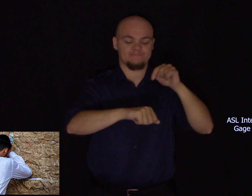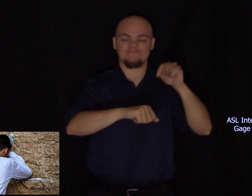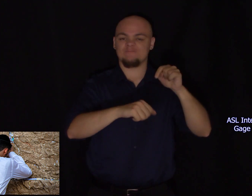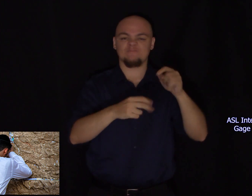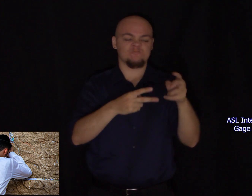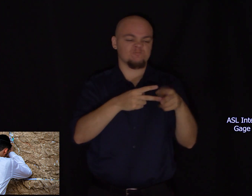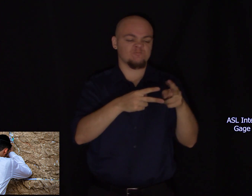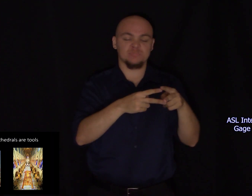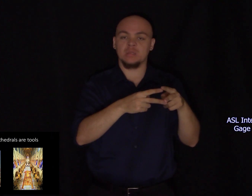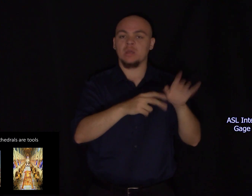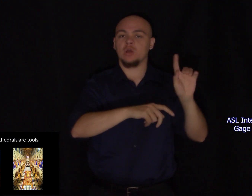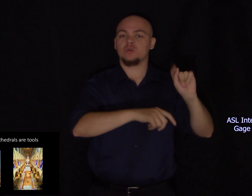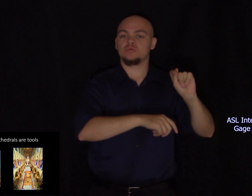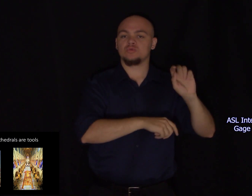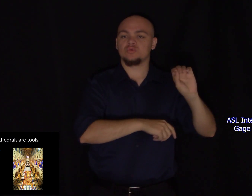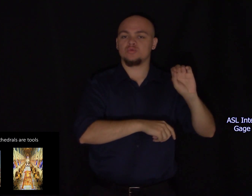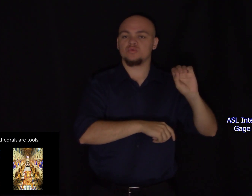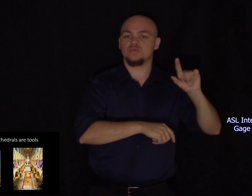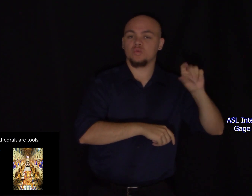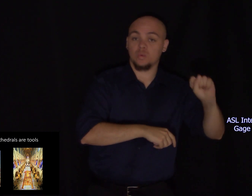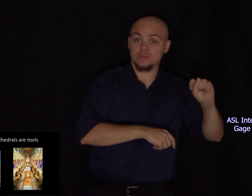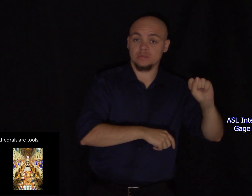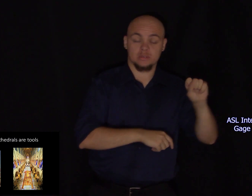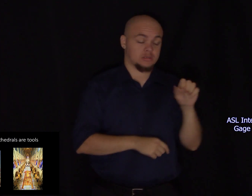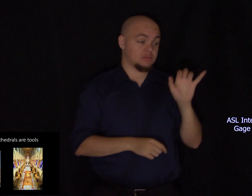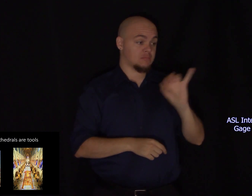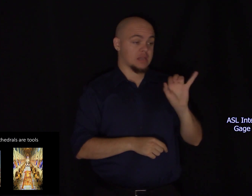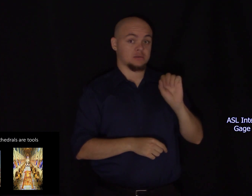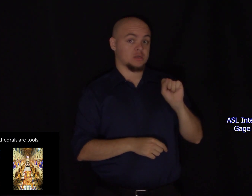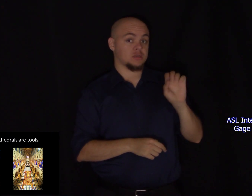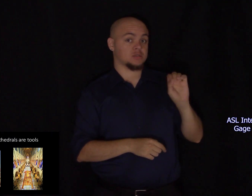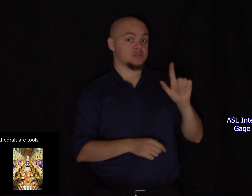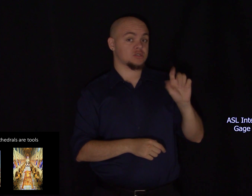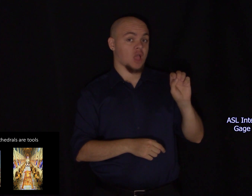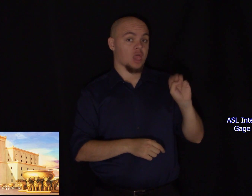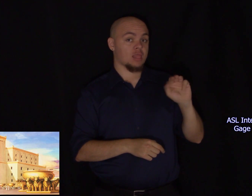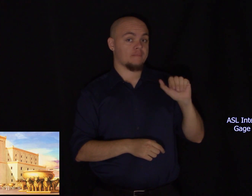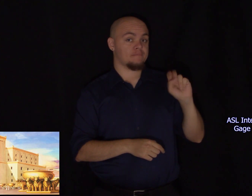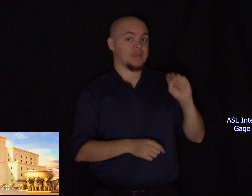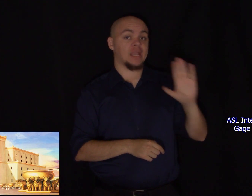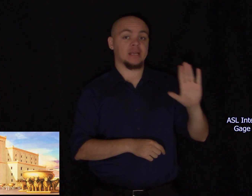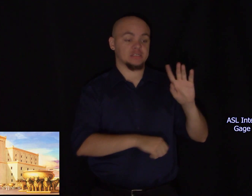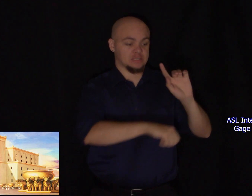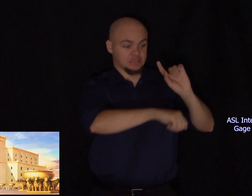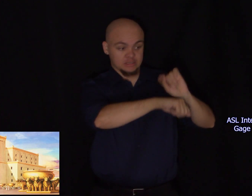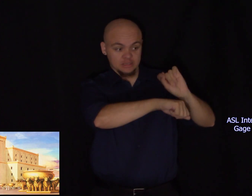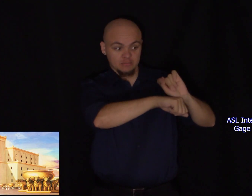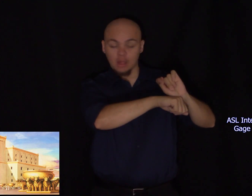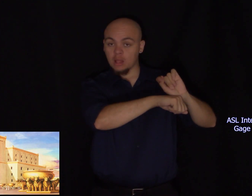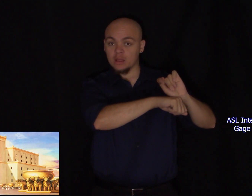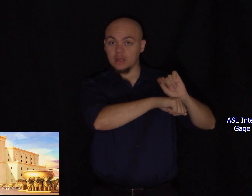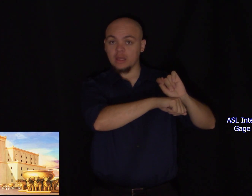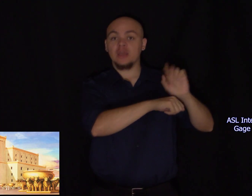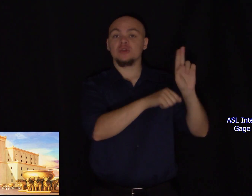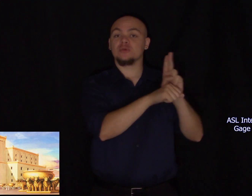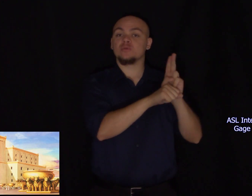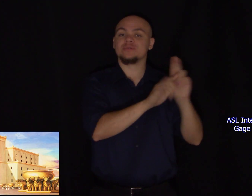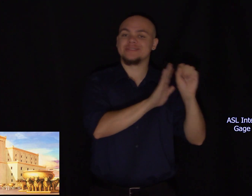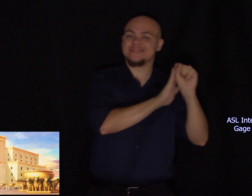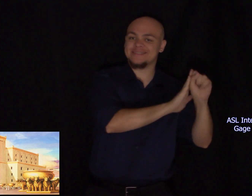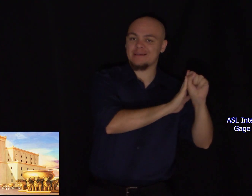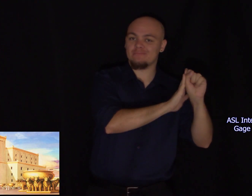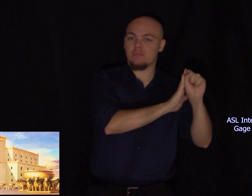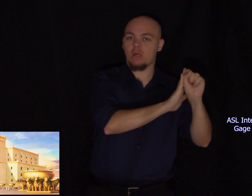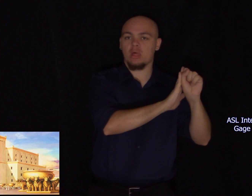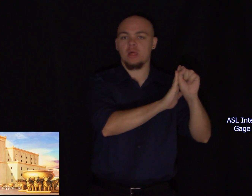are merely tools if you look at Solomon's Temple it was designed to communicate through symbols